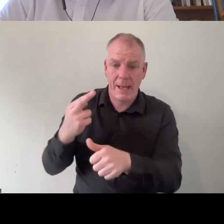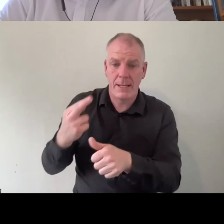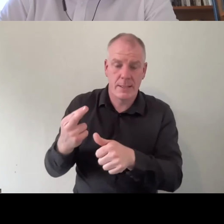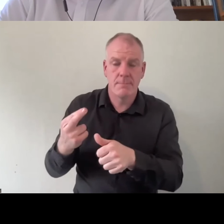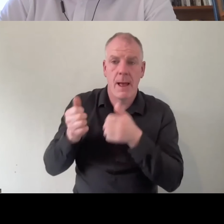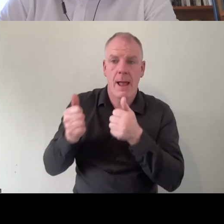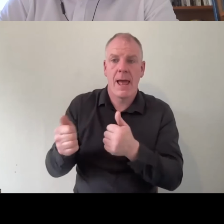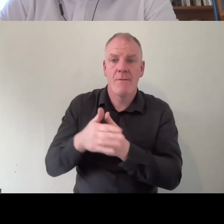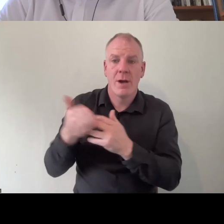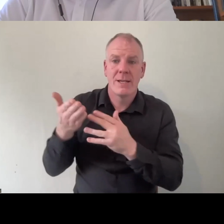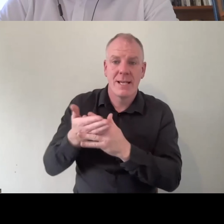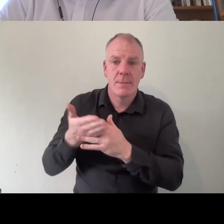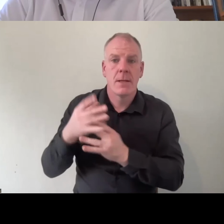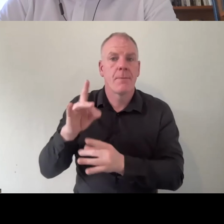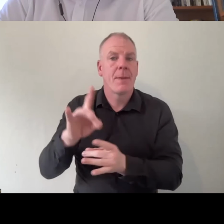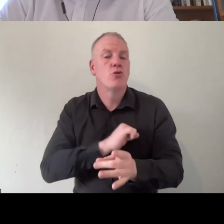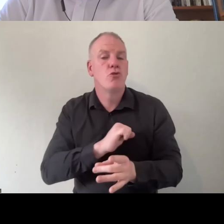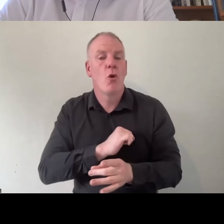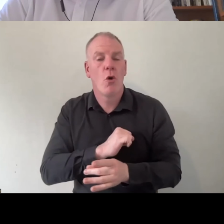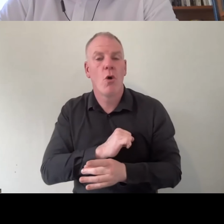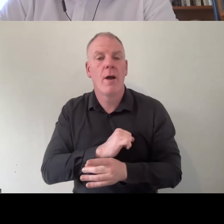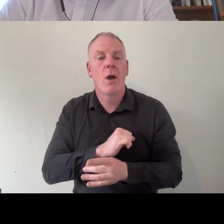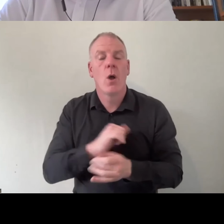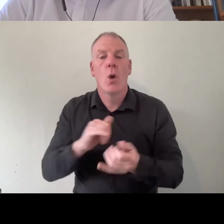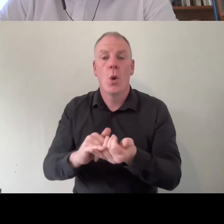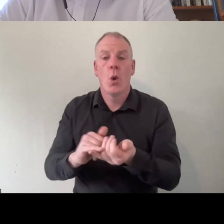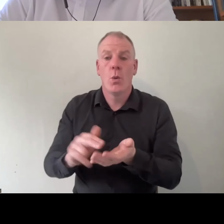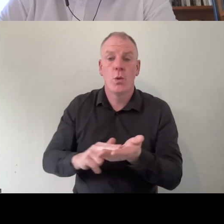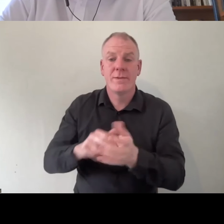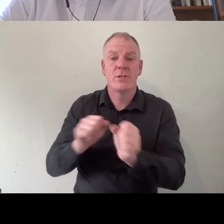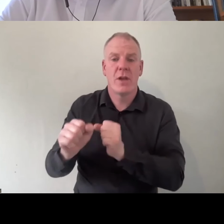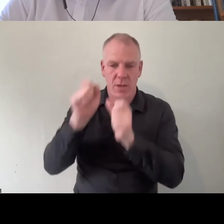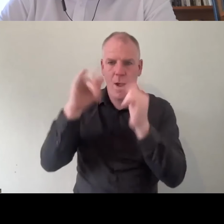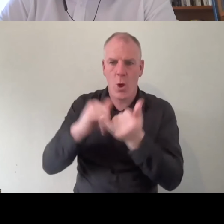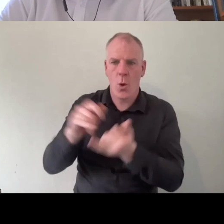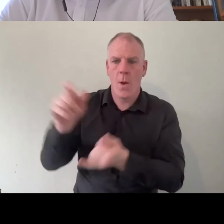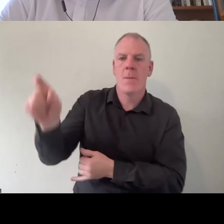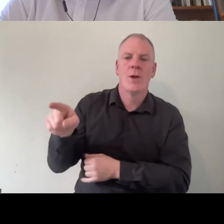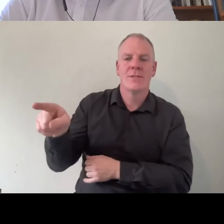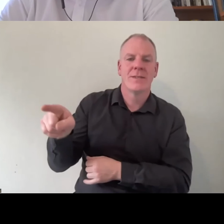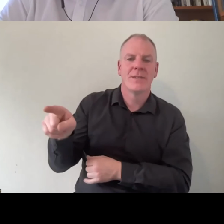make sure that your end users are aware of the people who are there to assist.